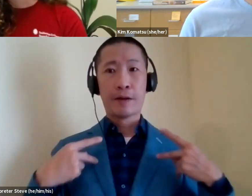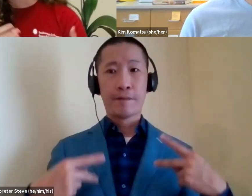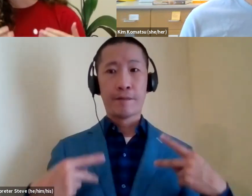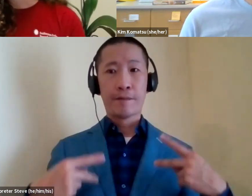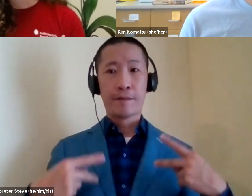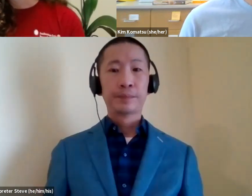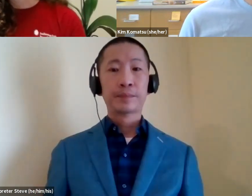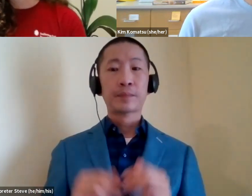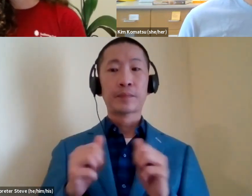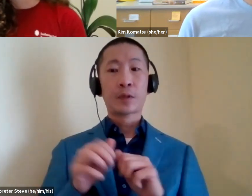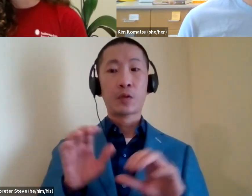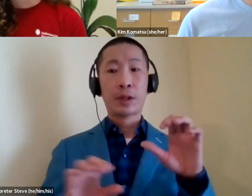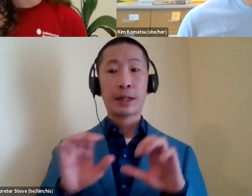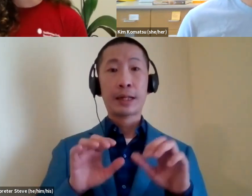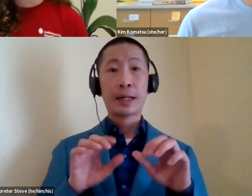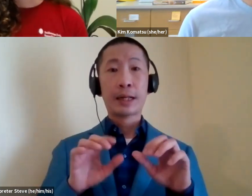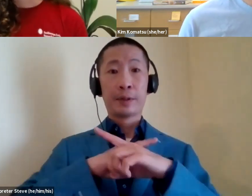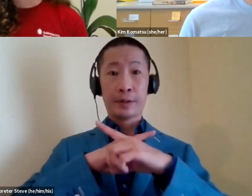Emily Borger: Now, with chemical defenses as other